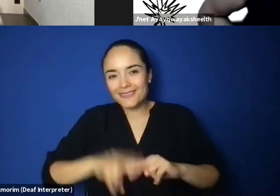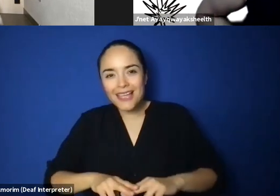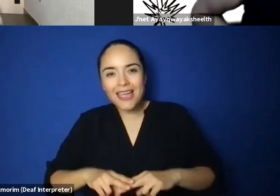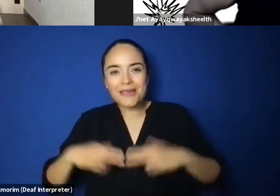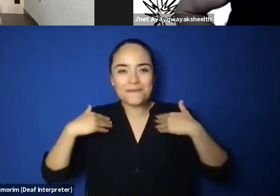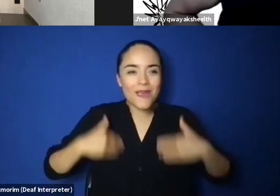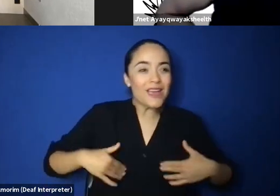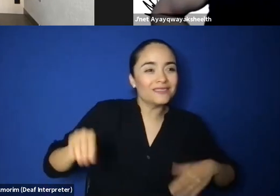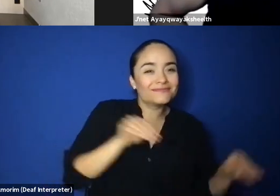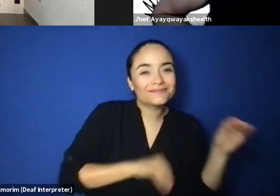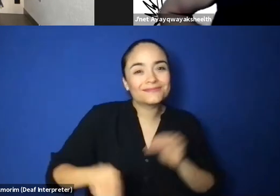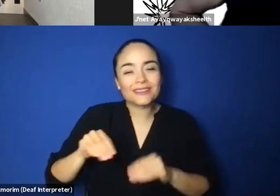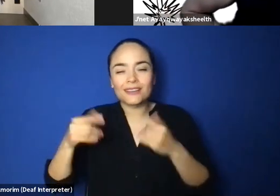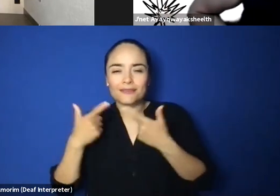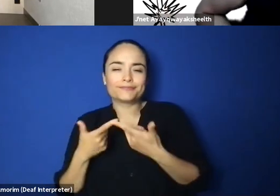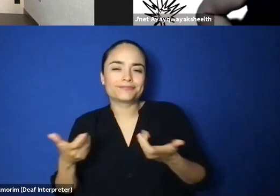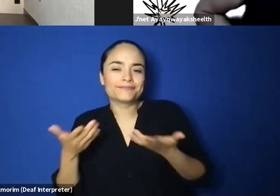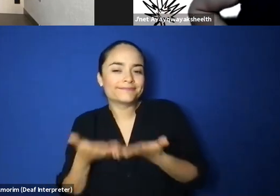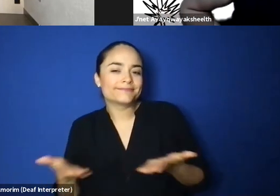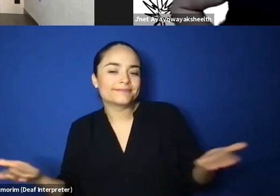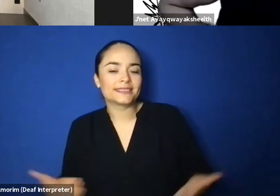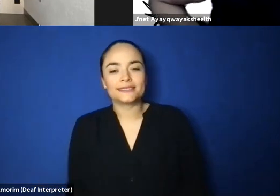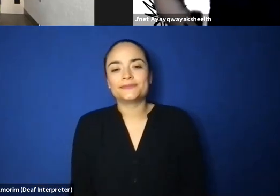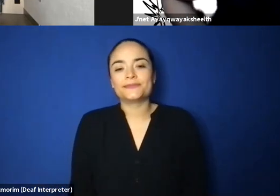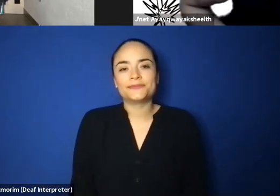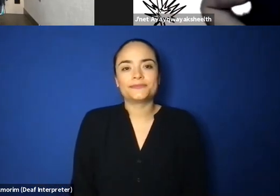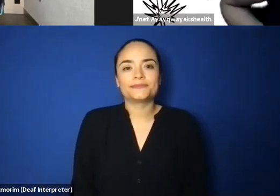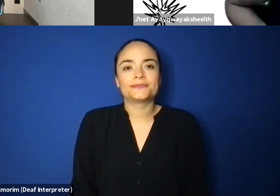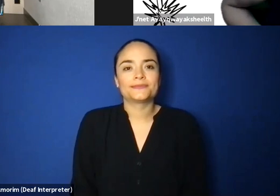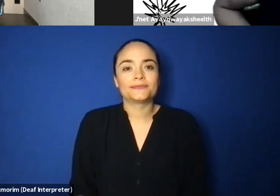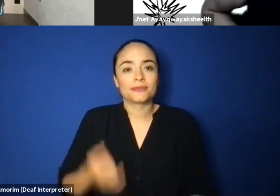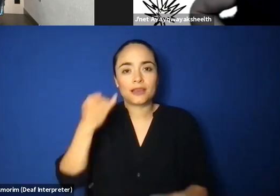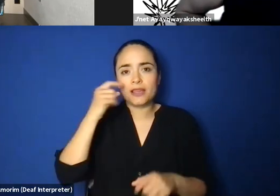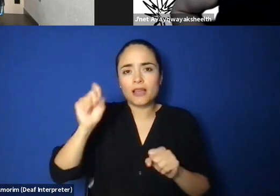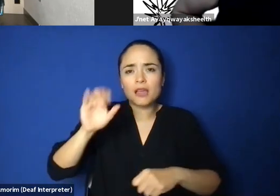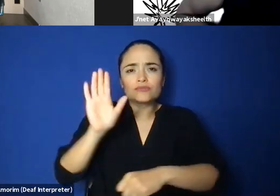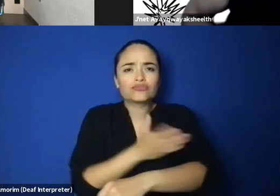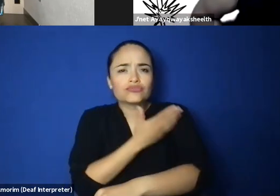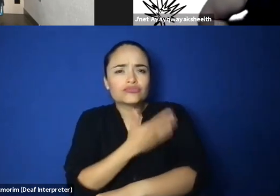So if you have that, maybe we can put on a bit of a song. We can play that grass song, Sarah,